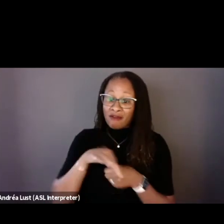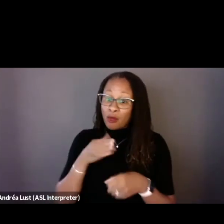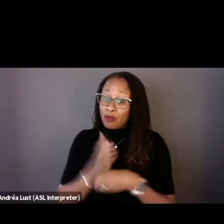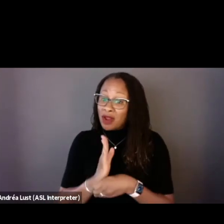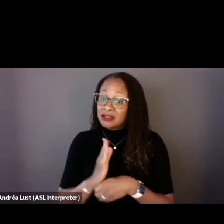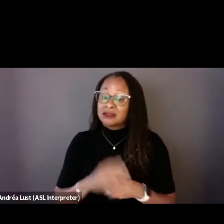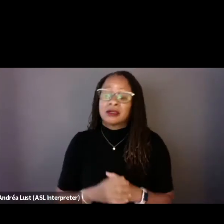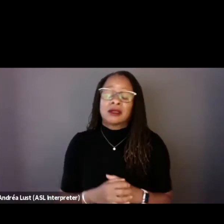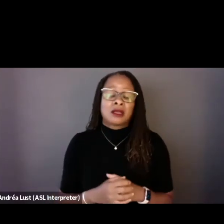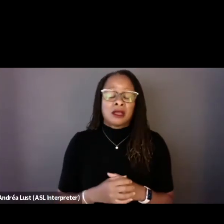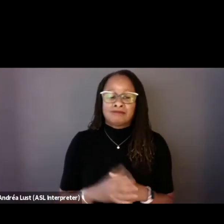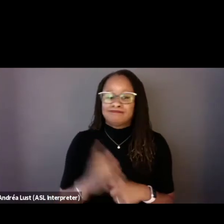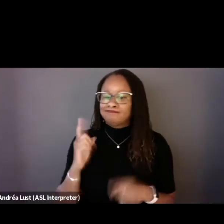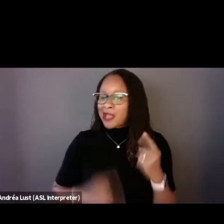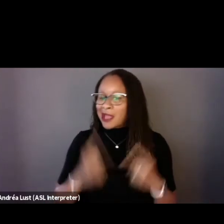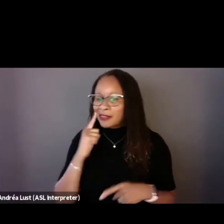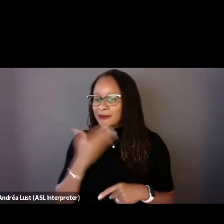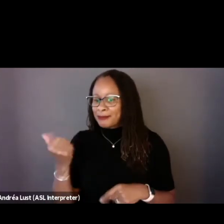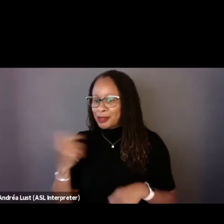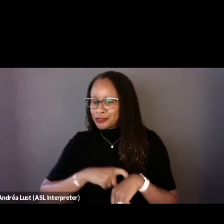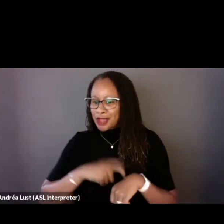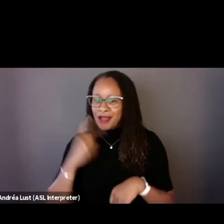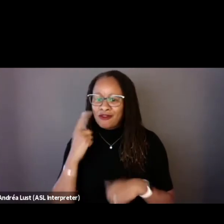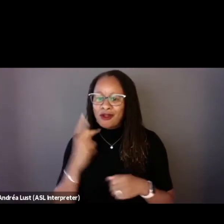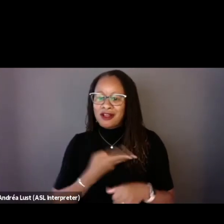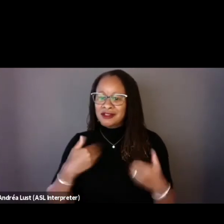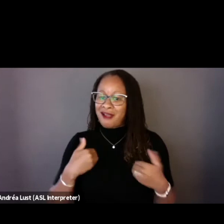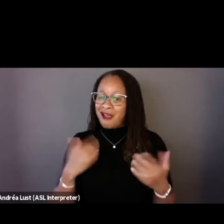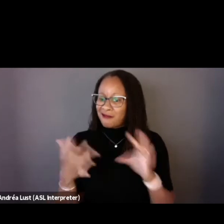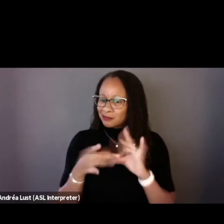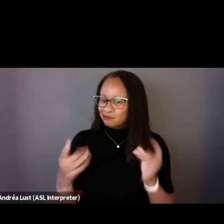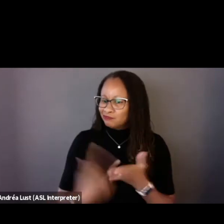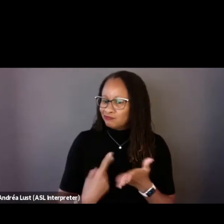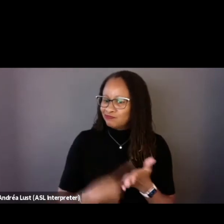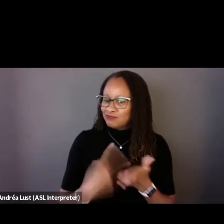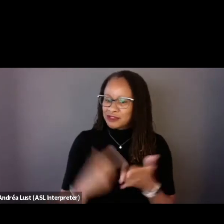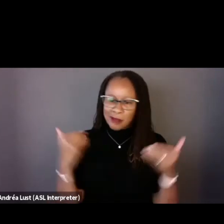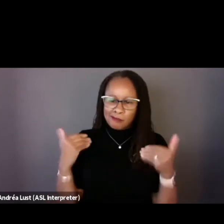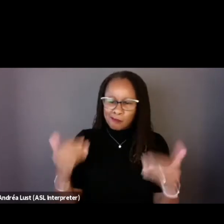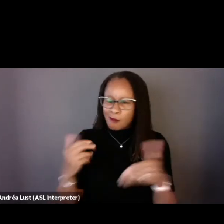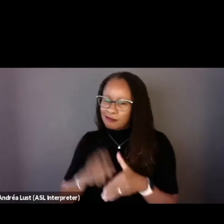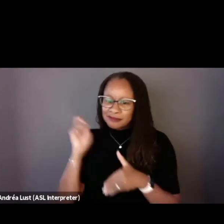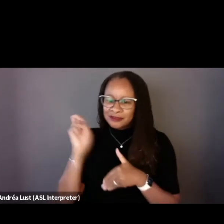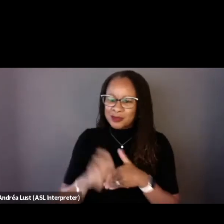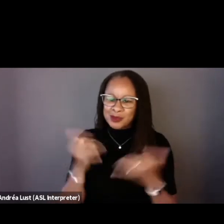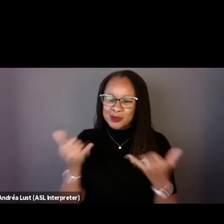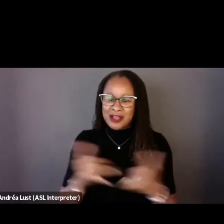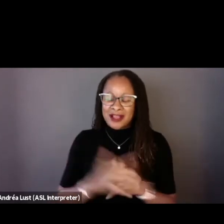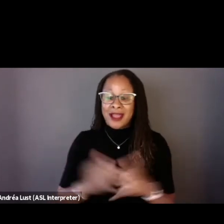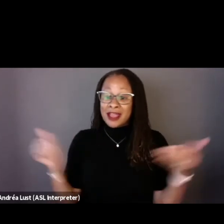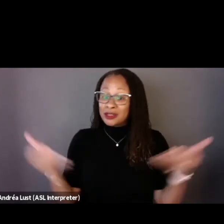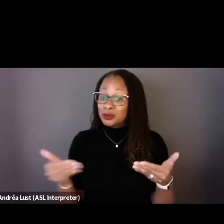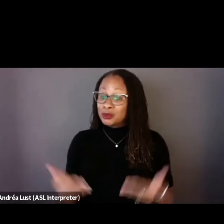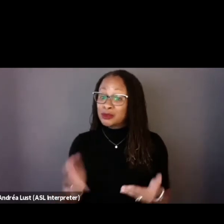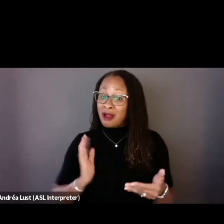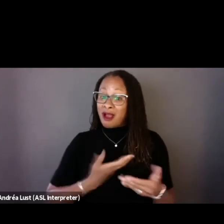I can't think of a better time for us to have this conversation. So, let's just jump right into it and introduce our panelists.